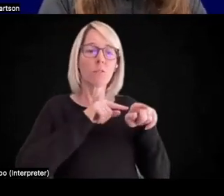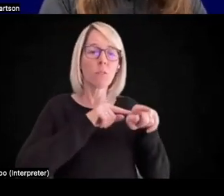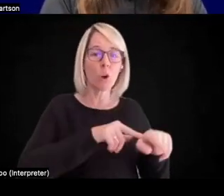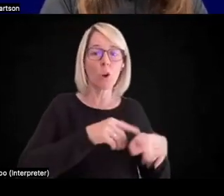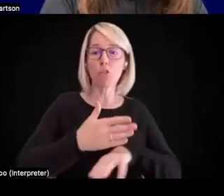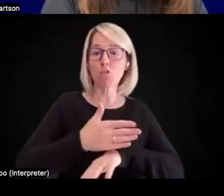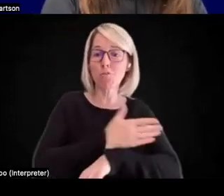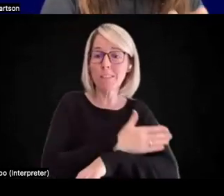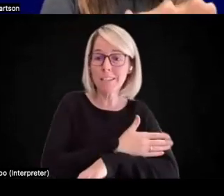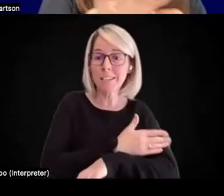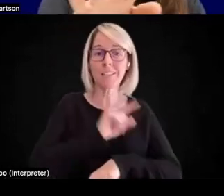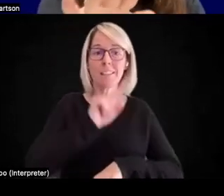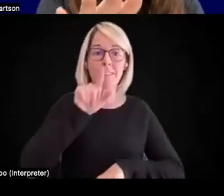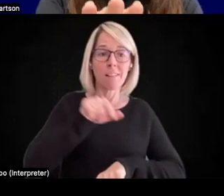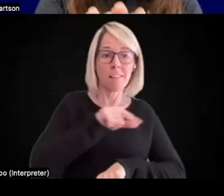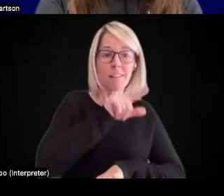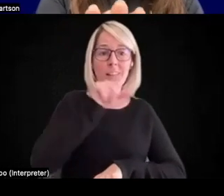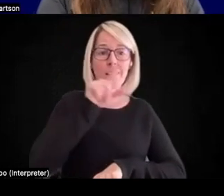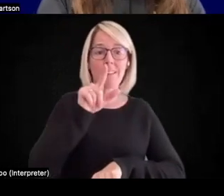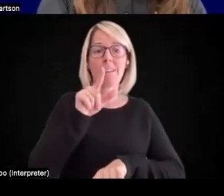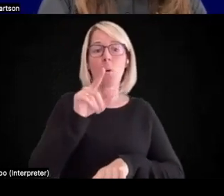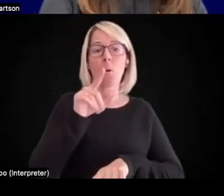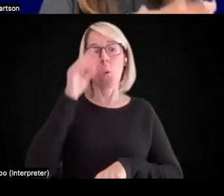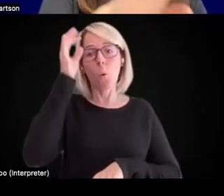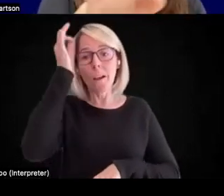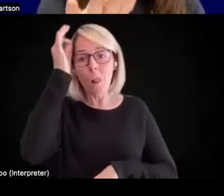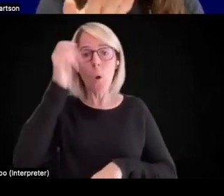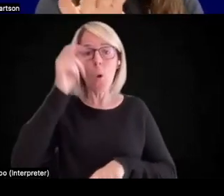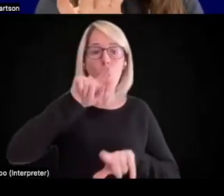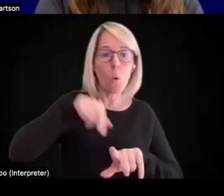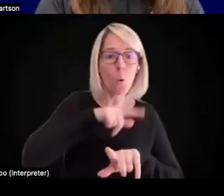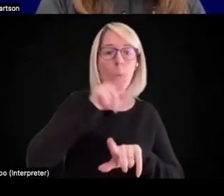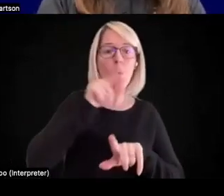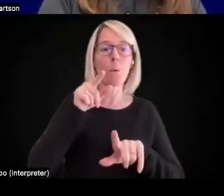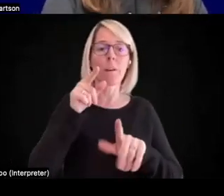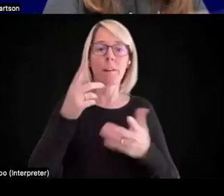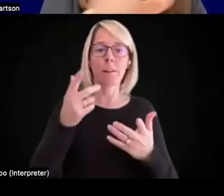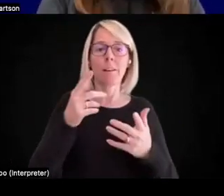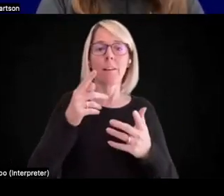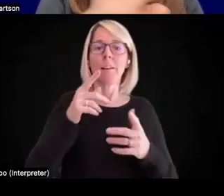green and yellow back to the beginning and then back out to the green and then down to the yellow,